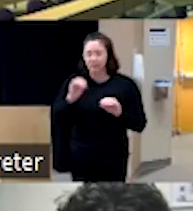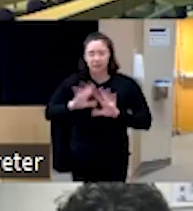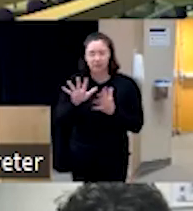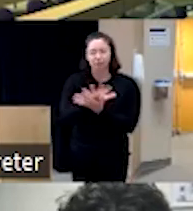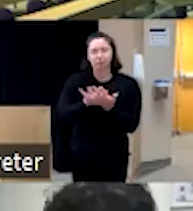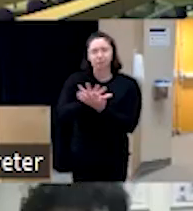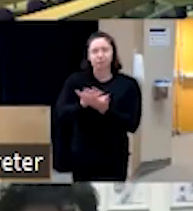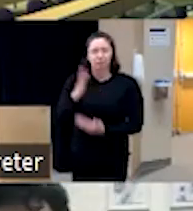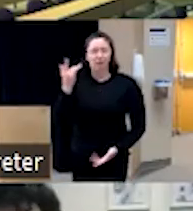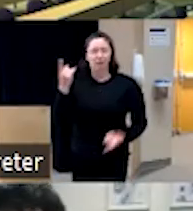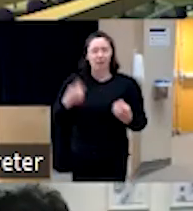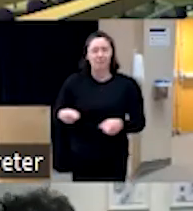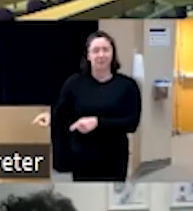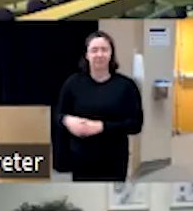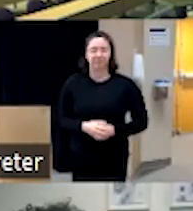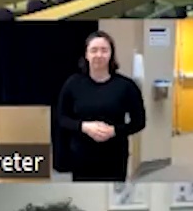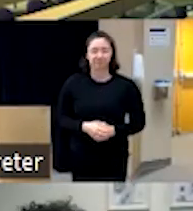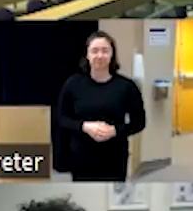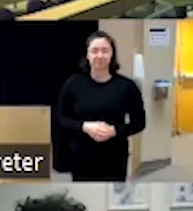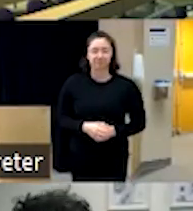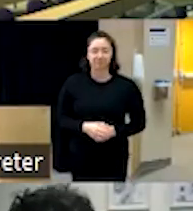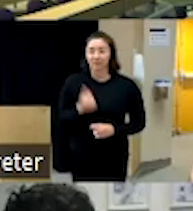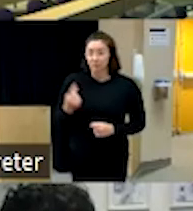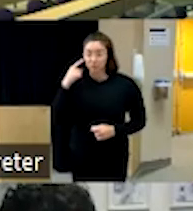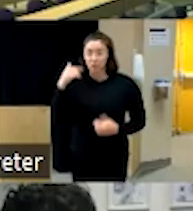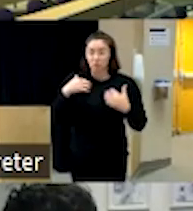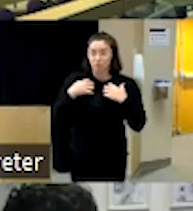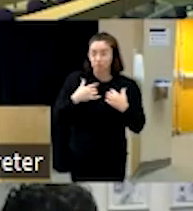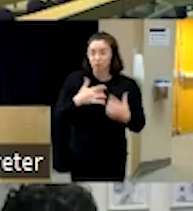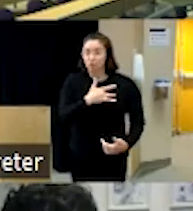case I guess everybody knows that cancer or cardiovascular diseases decrease or increase